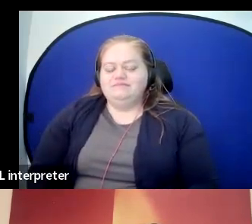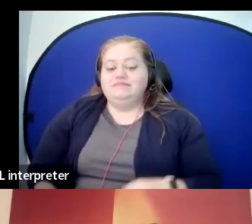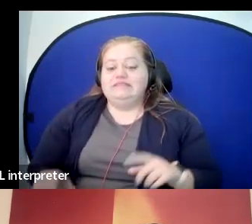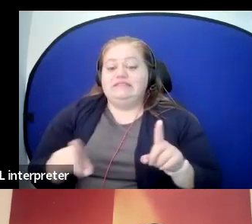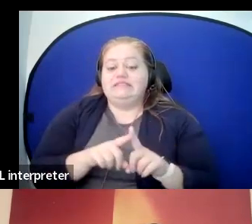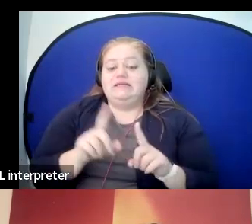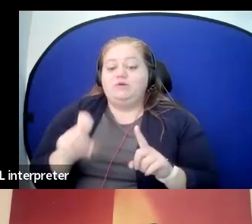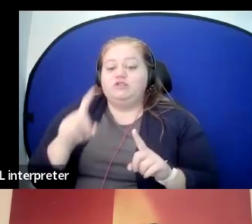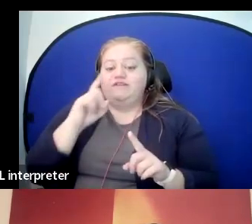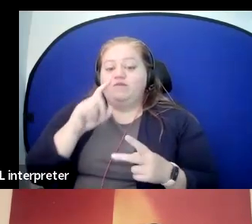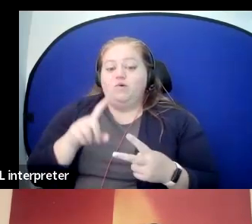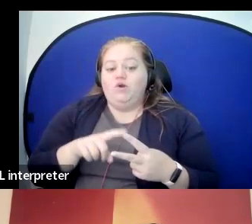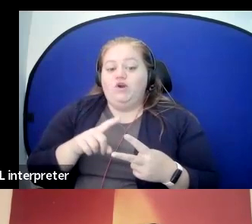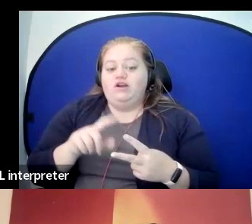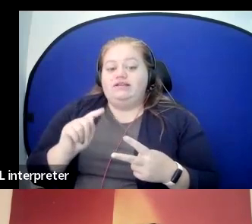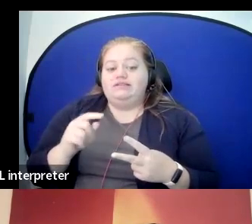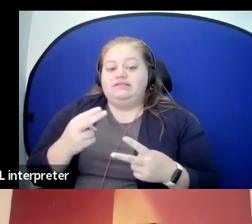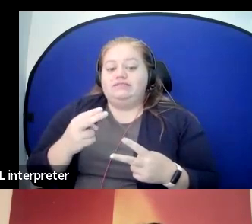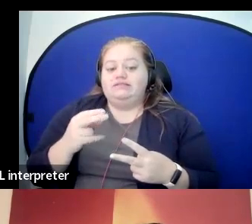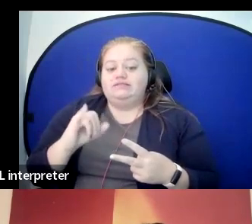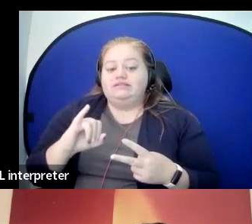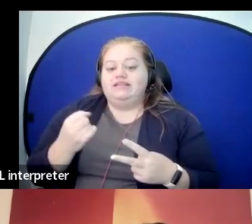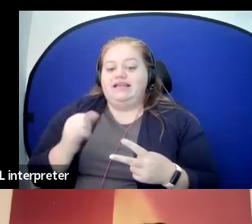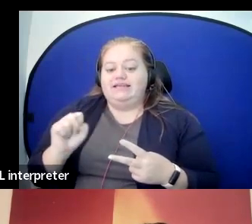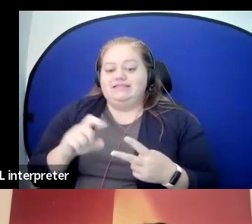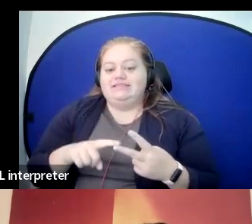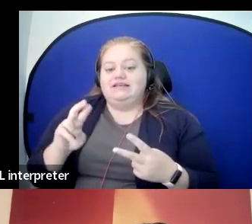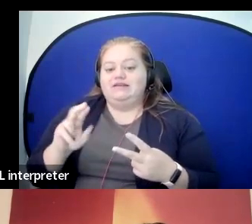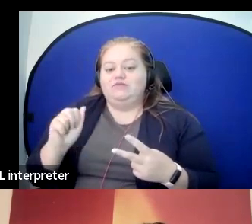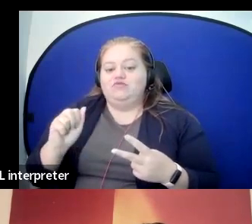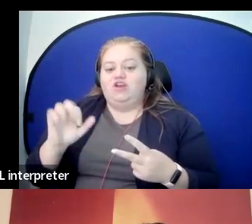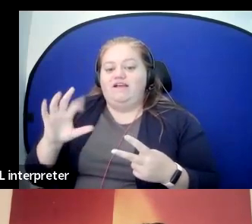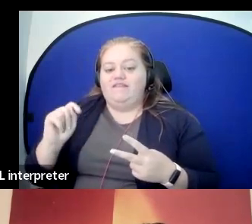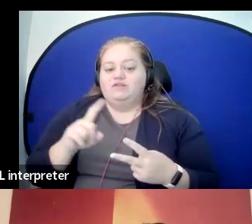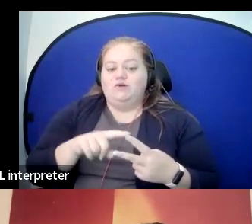for both Thijs and Raafat, and maybe Thijs first and then Raafat.